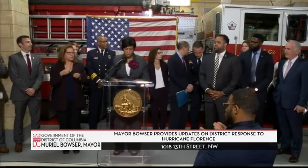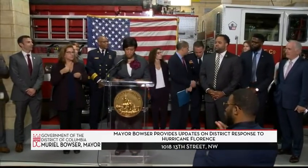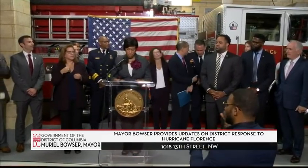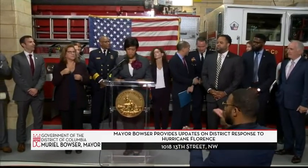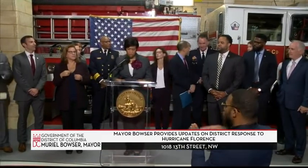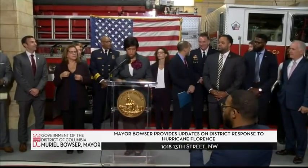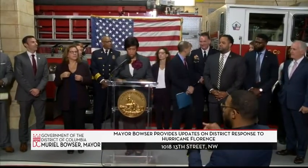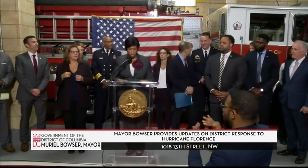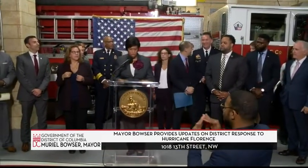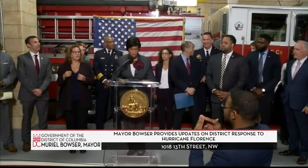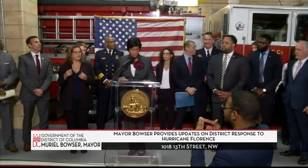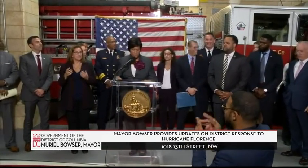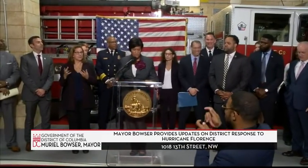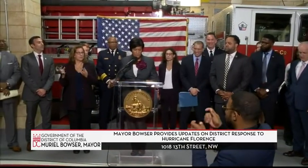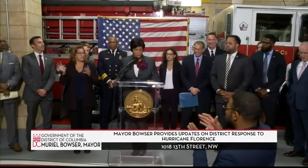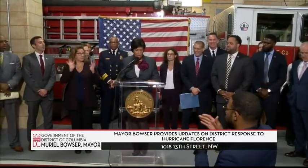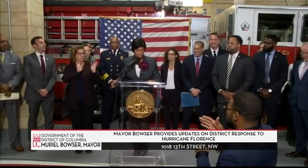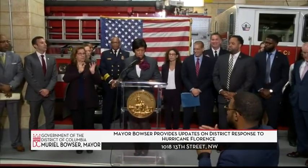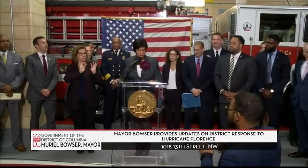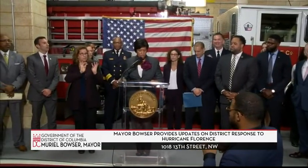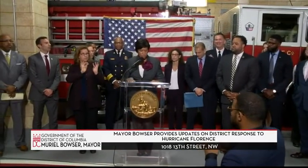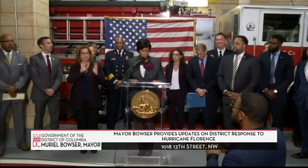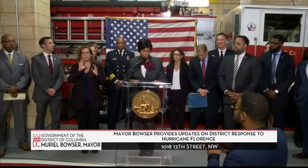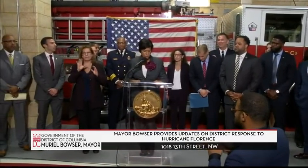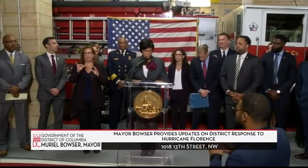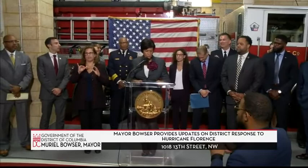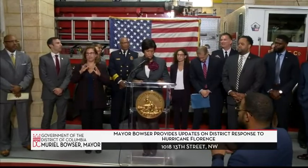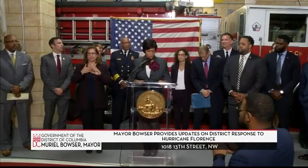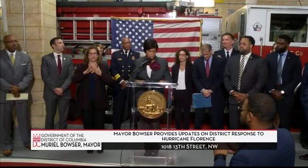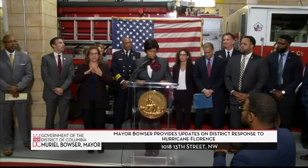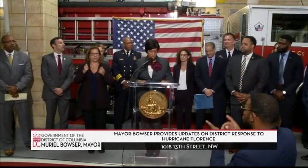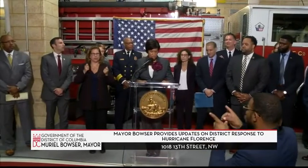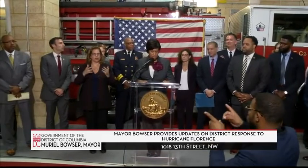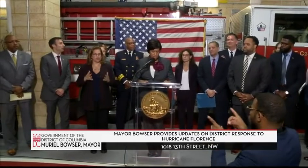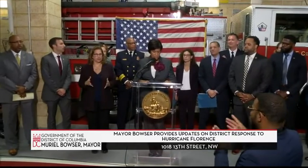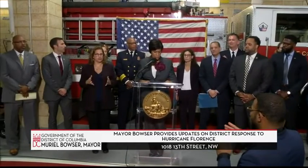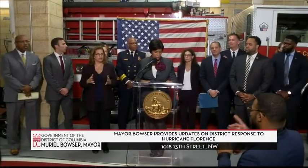ADMINISTRATOR RASHAD YOUNG, DIRECTOR JULIE LAWSON, CLEAN